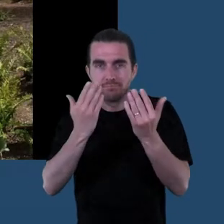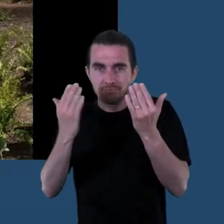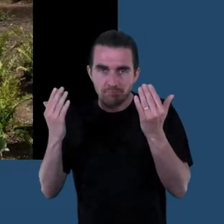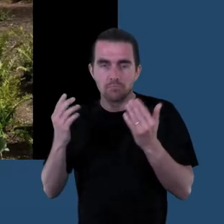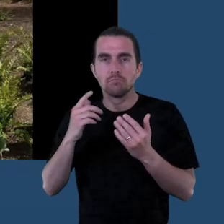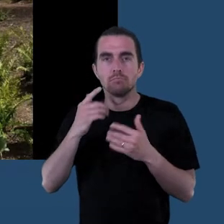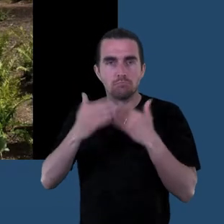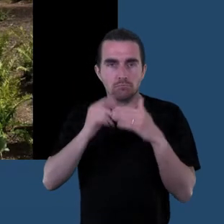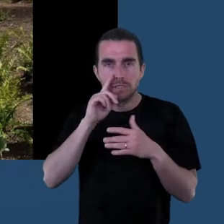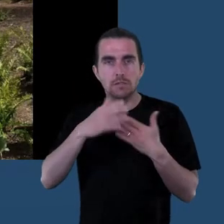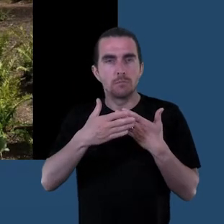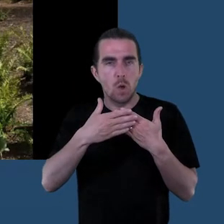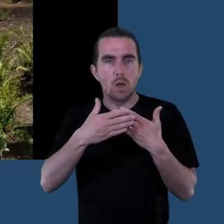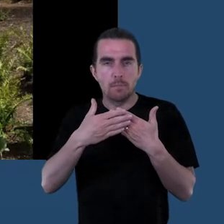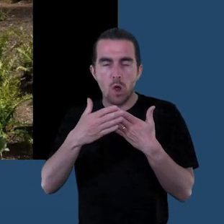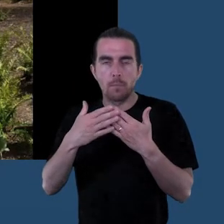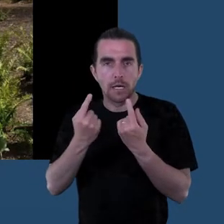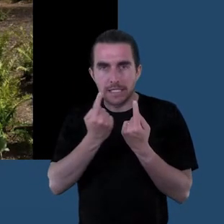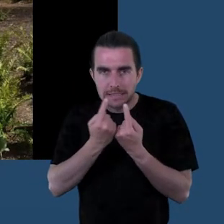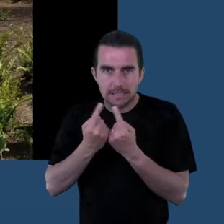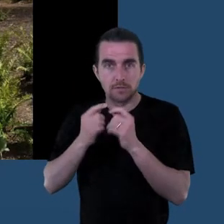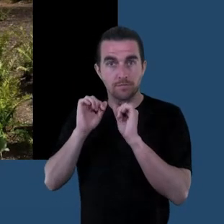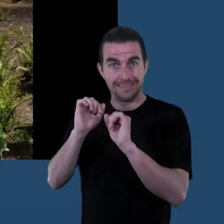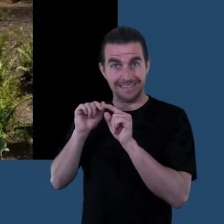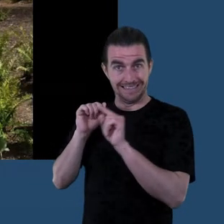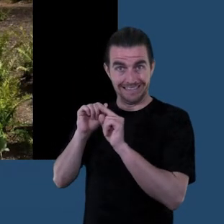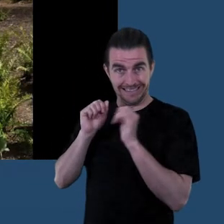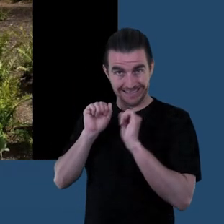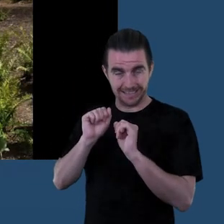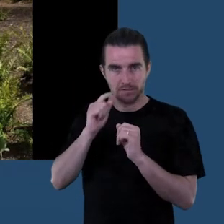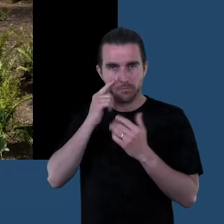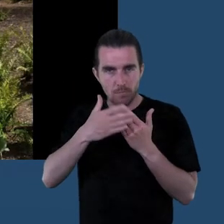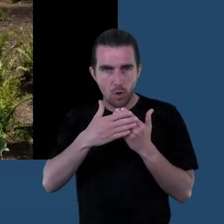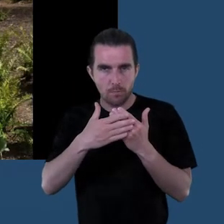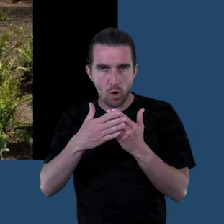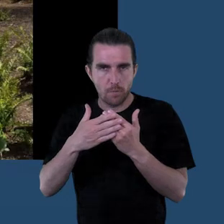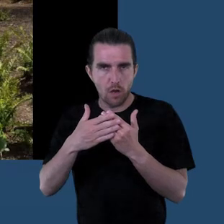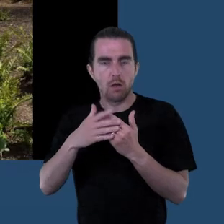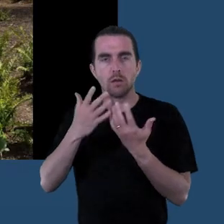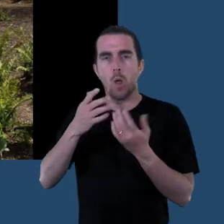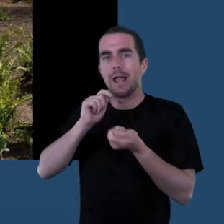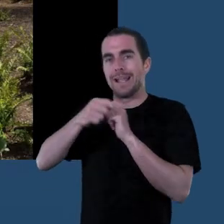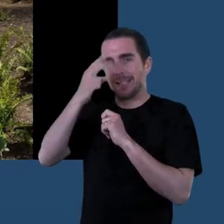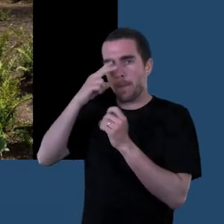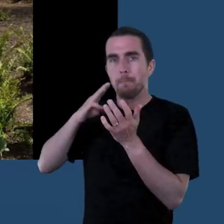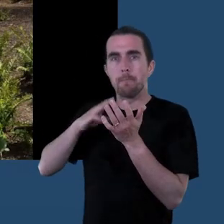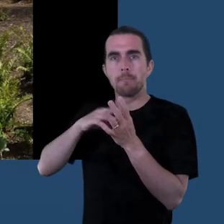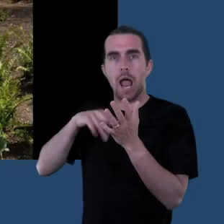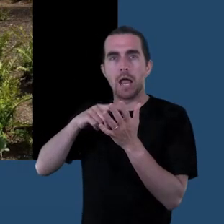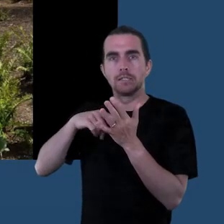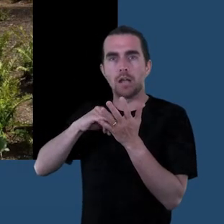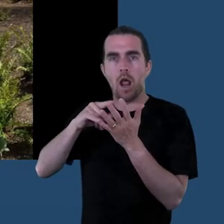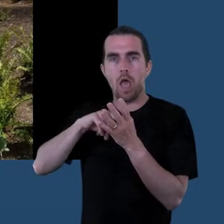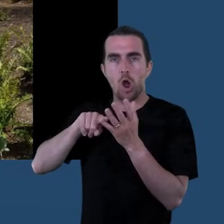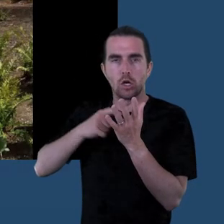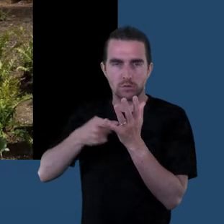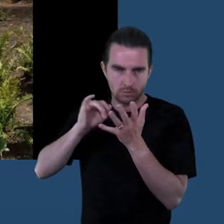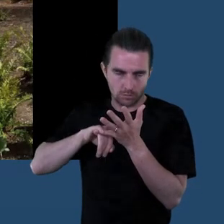And as they found more and more pieces of Iguanodons, should we say, now been renamed as Mantellisaurus,